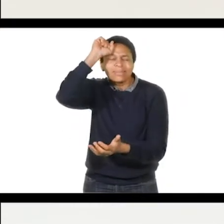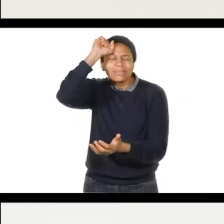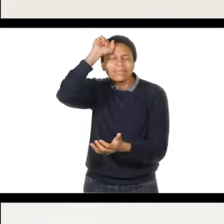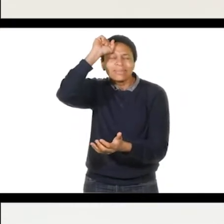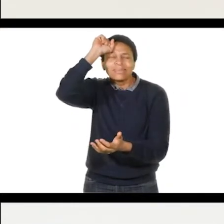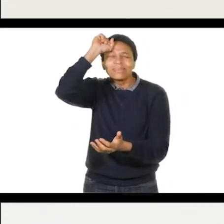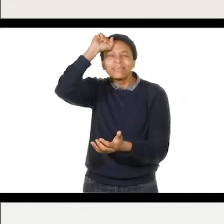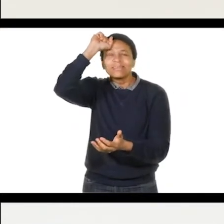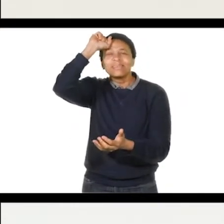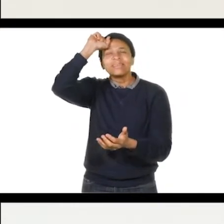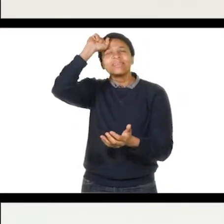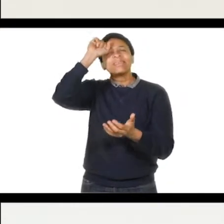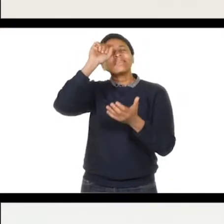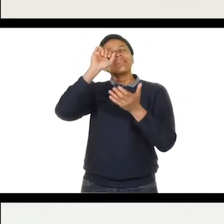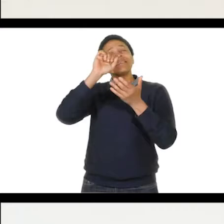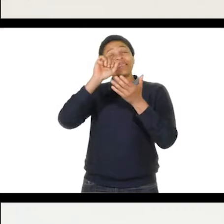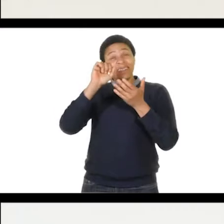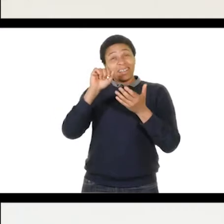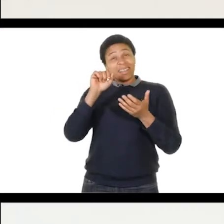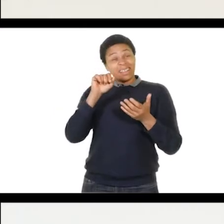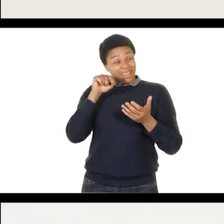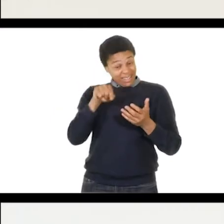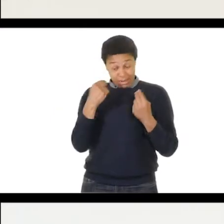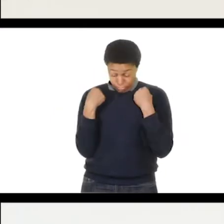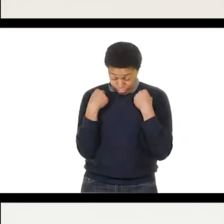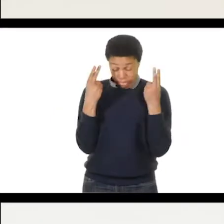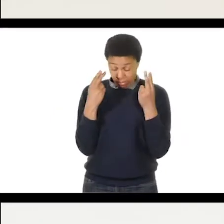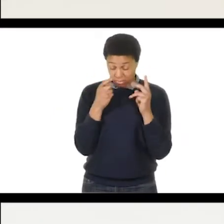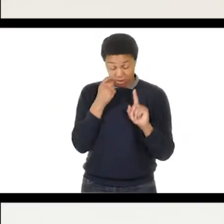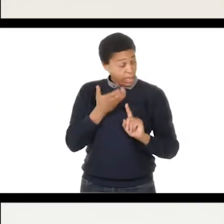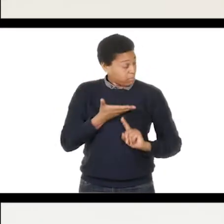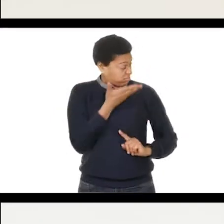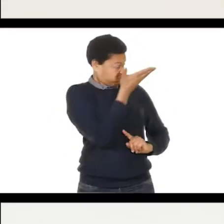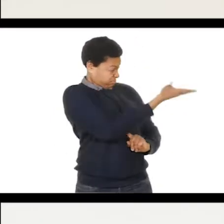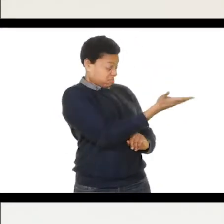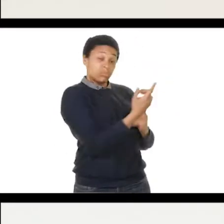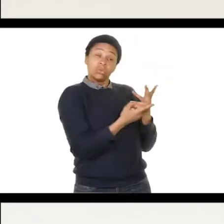Lifelong memories they are. So that you can pass on all that fight.